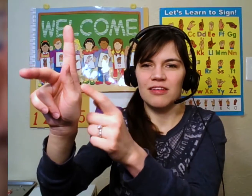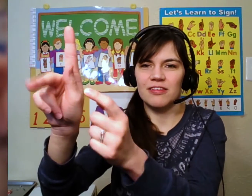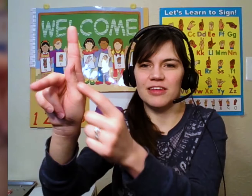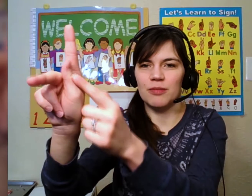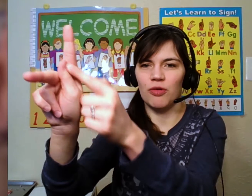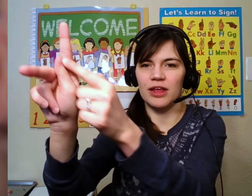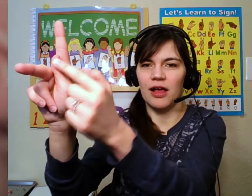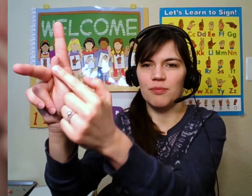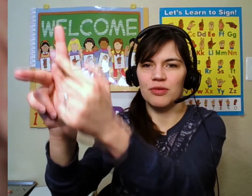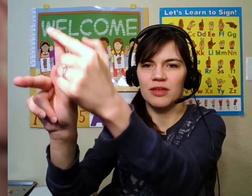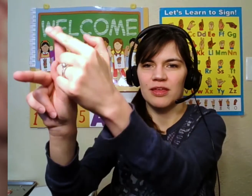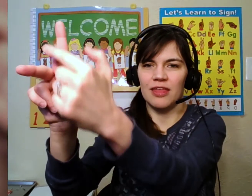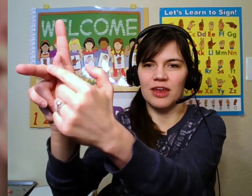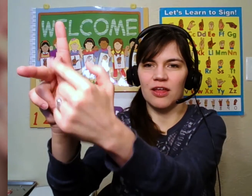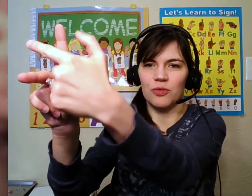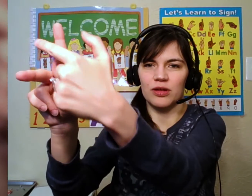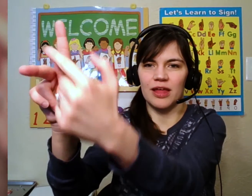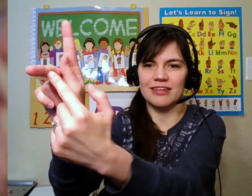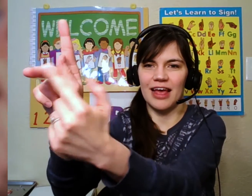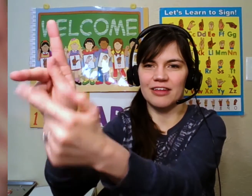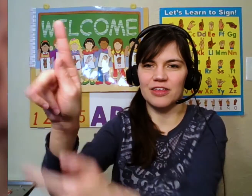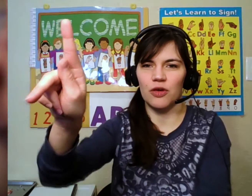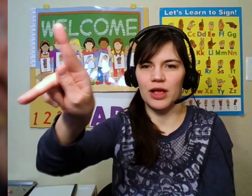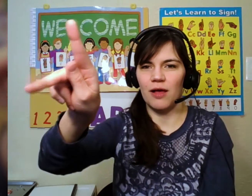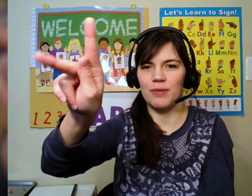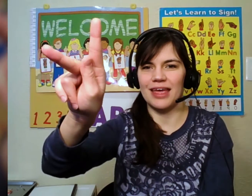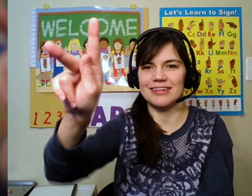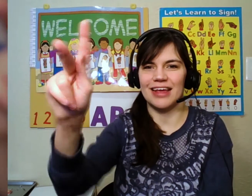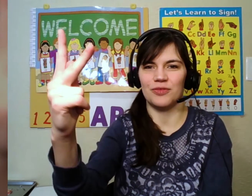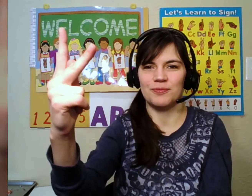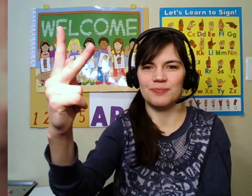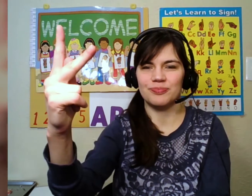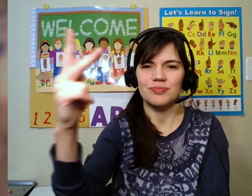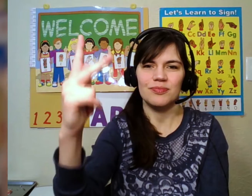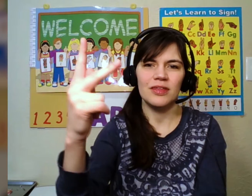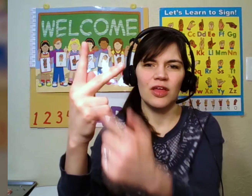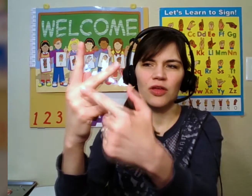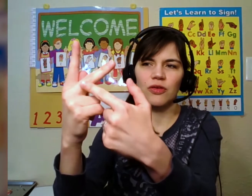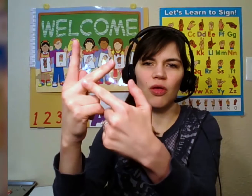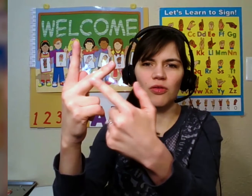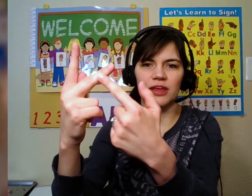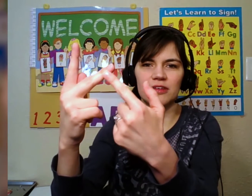stick pointing up and then another one diagonally going up and down. You'll hold